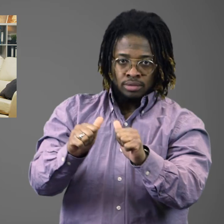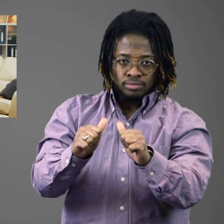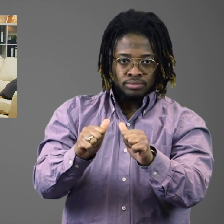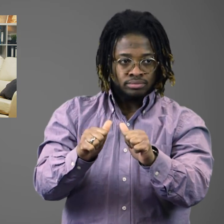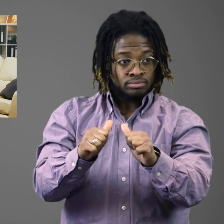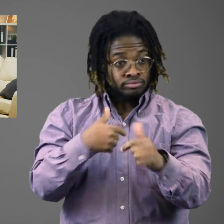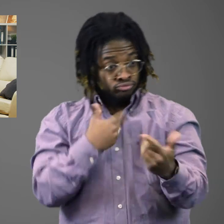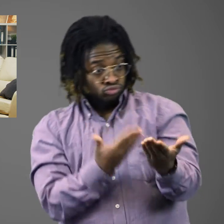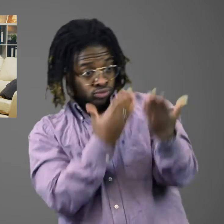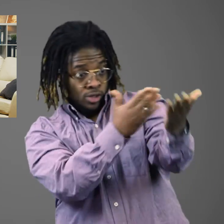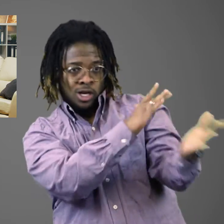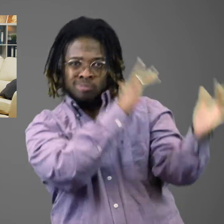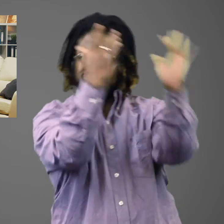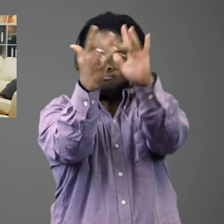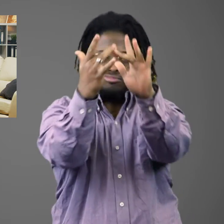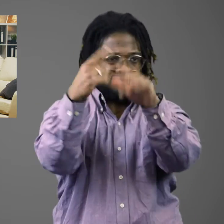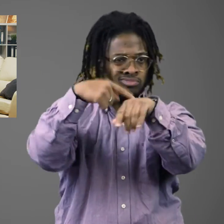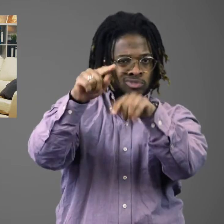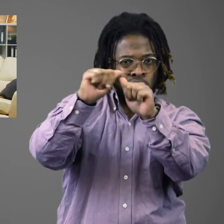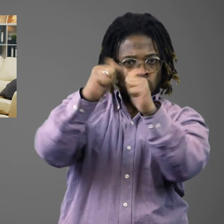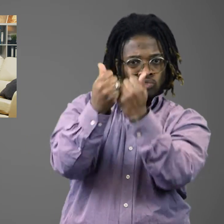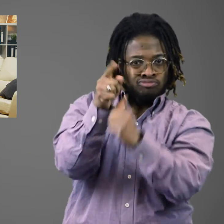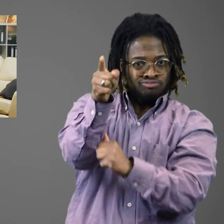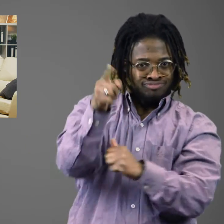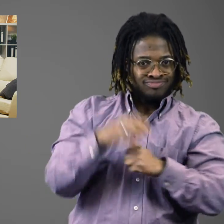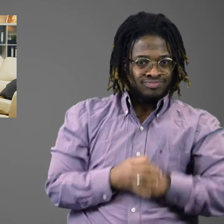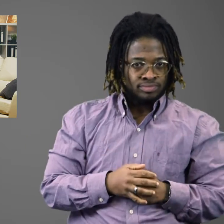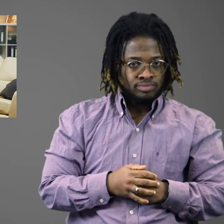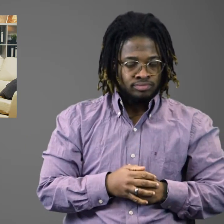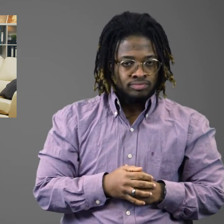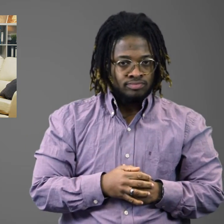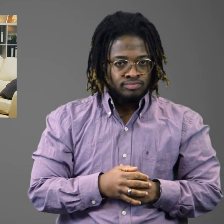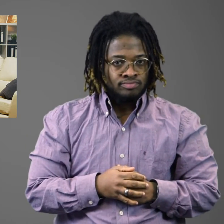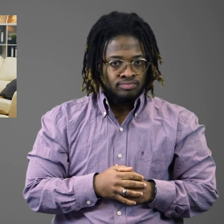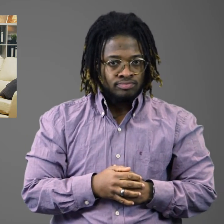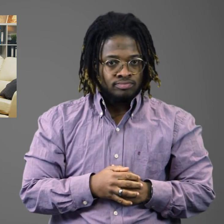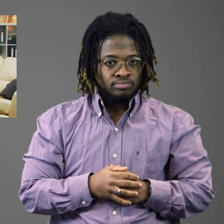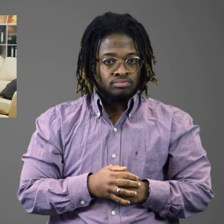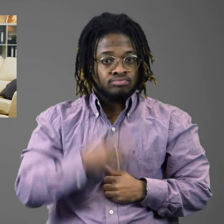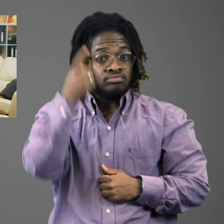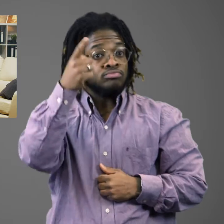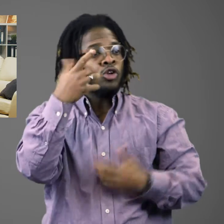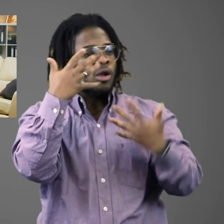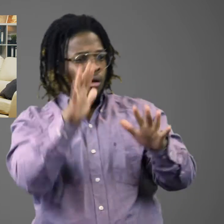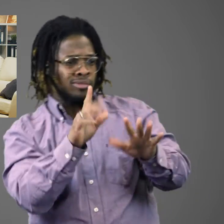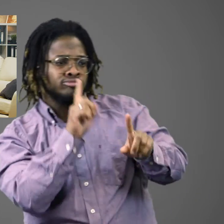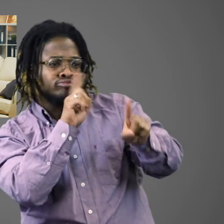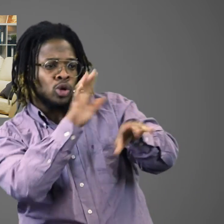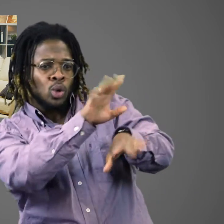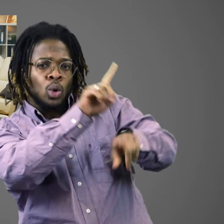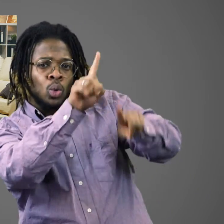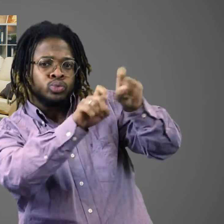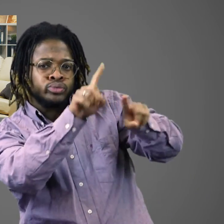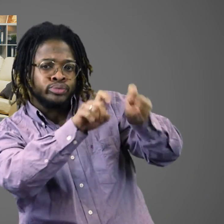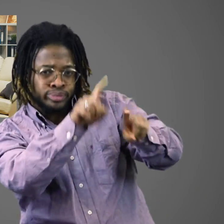She was willing to give it a try and connected with the referral agency I recommended.